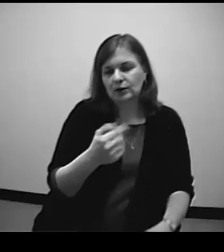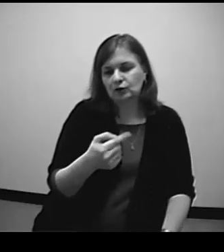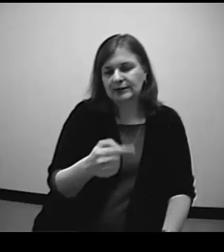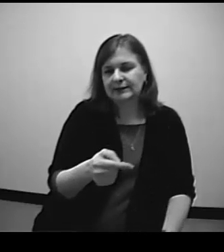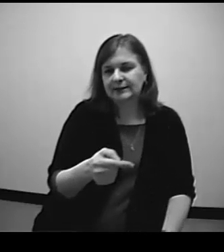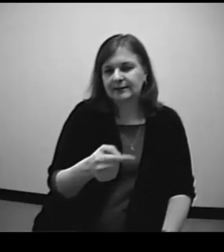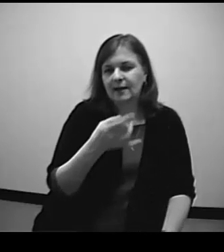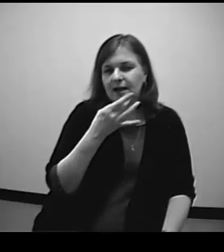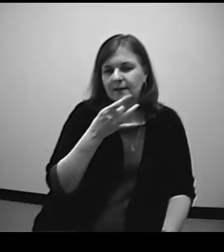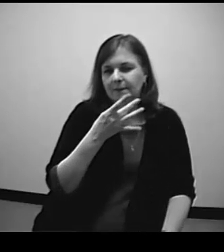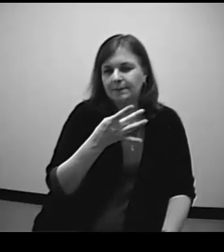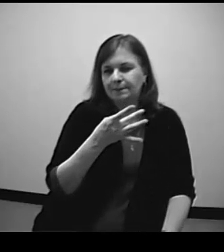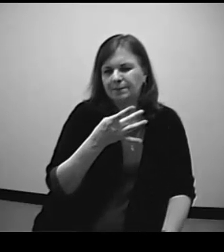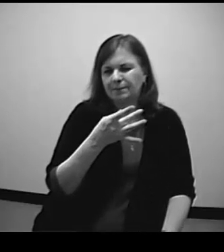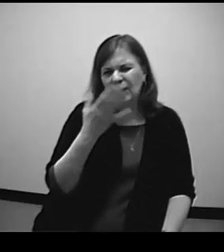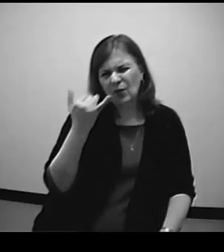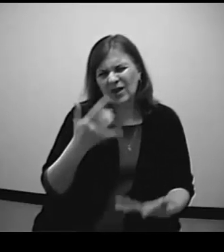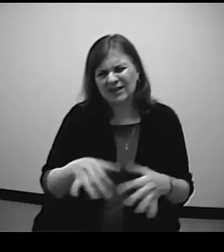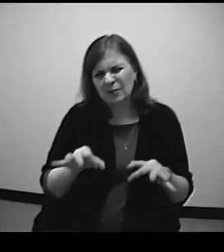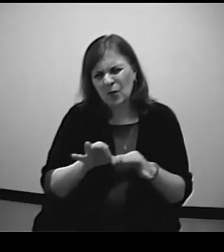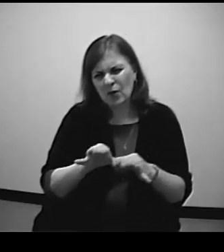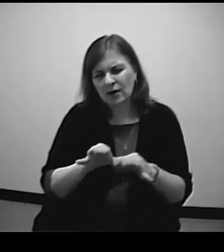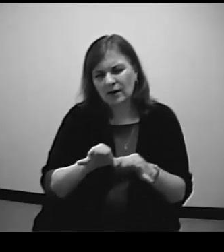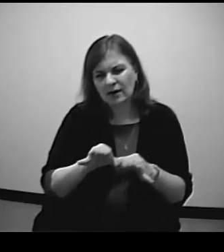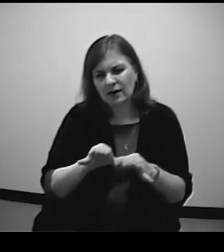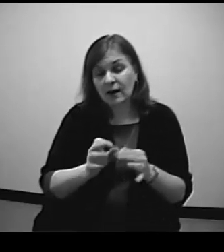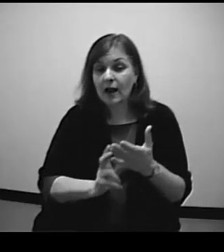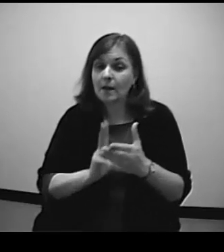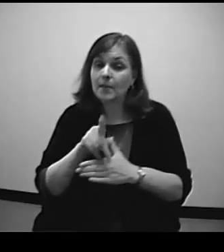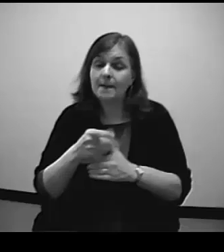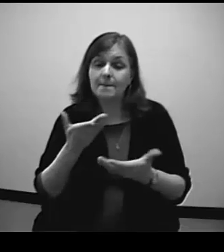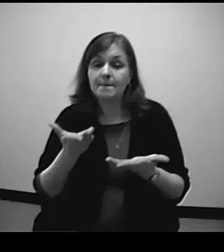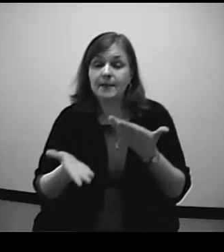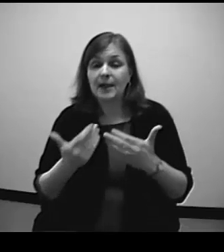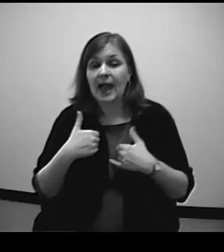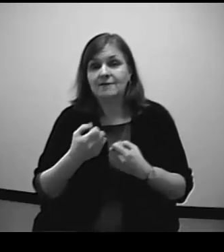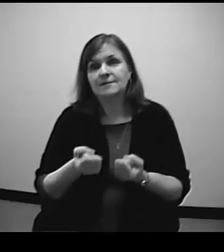why is this important?? well a plant may have all of these colors